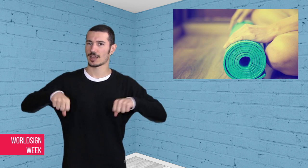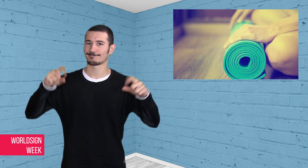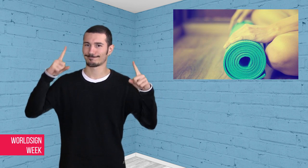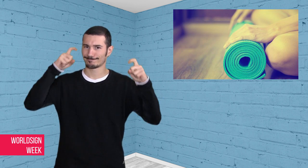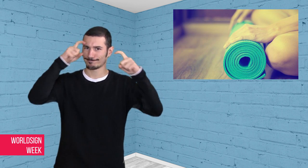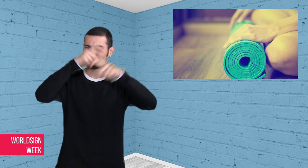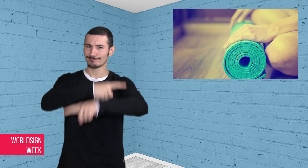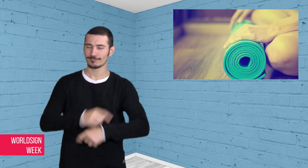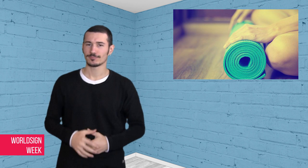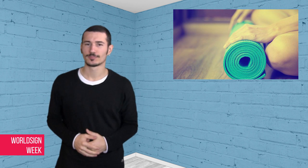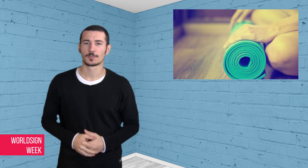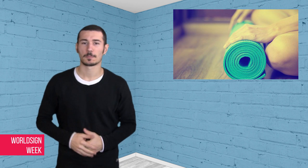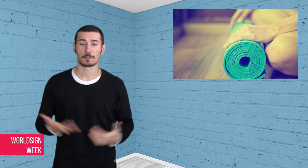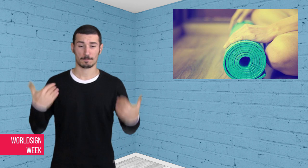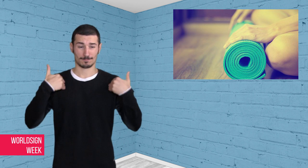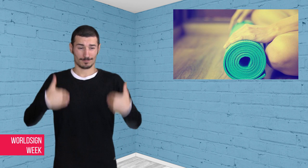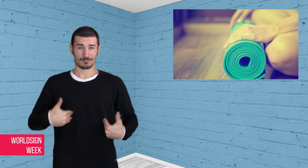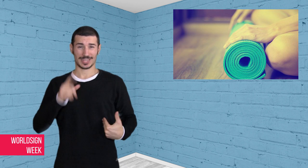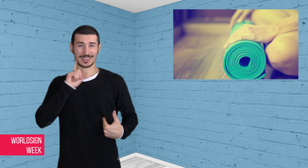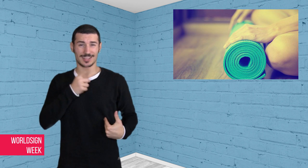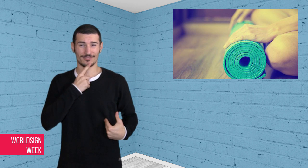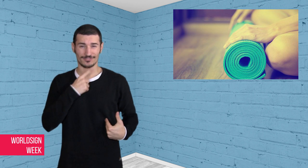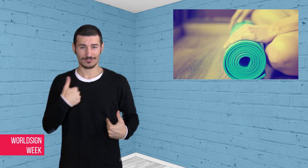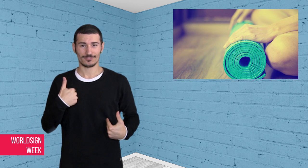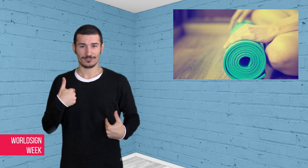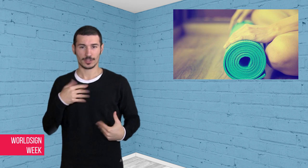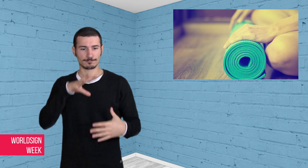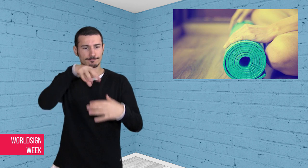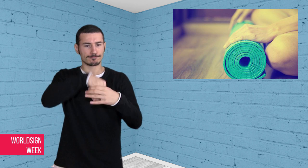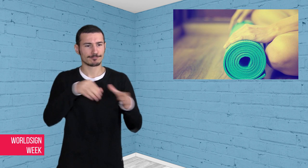As a Deaf person, we can make some